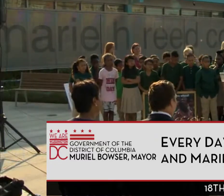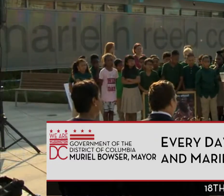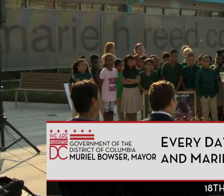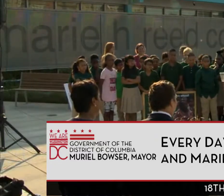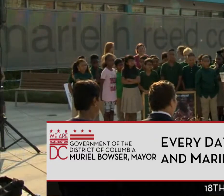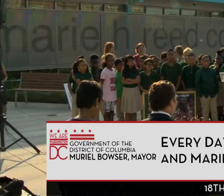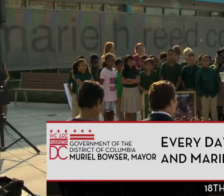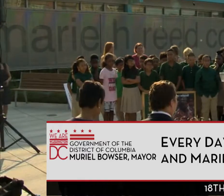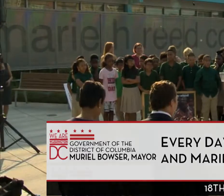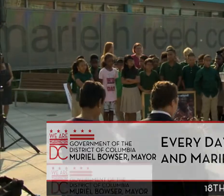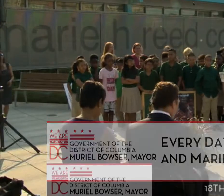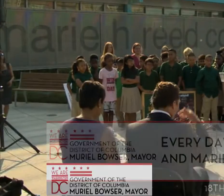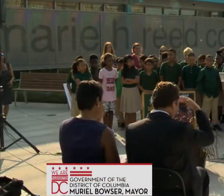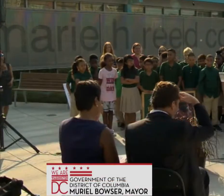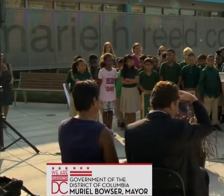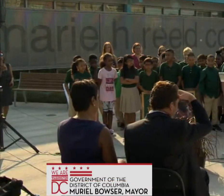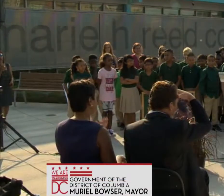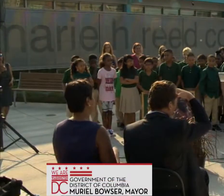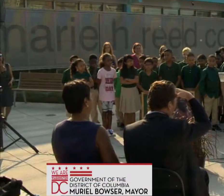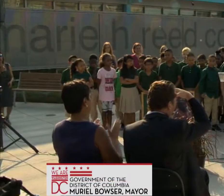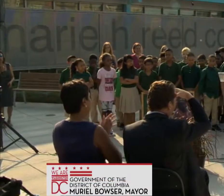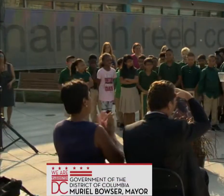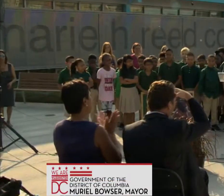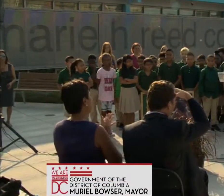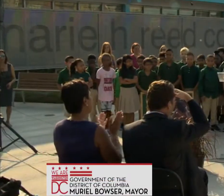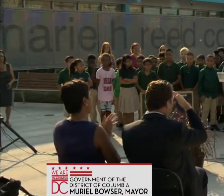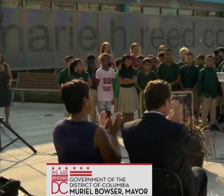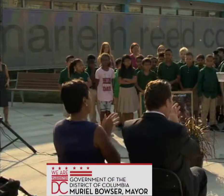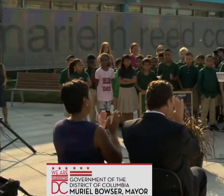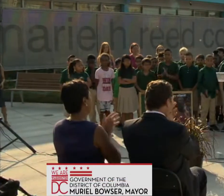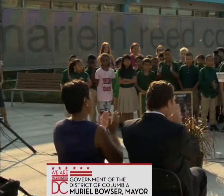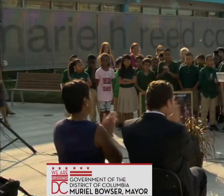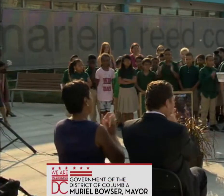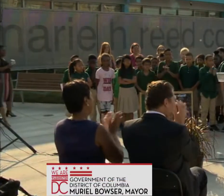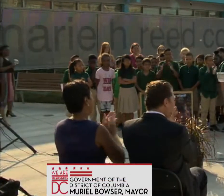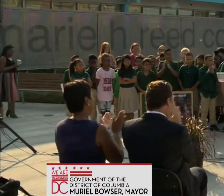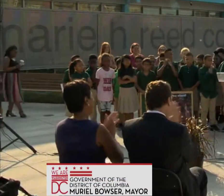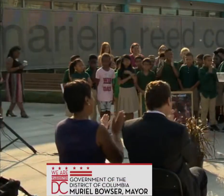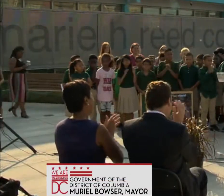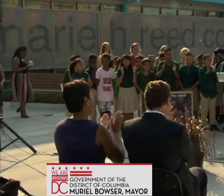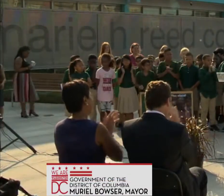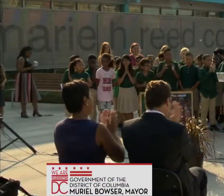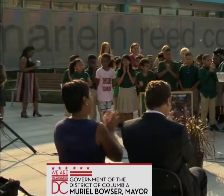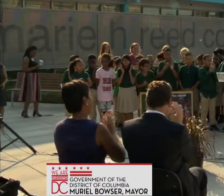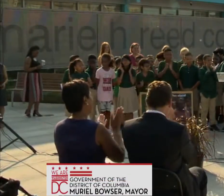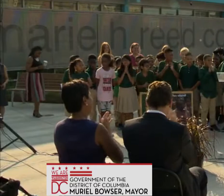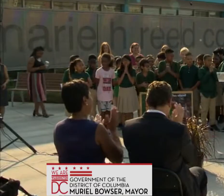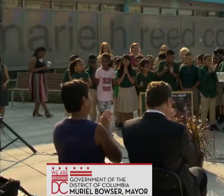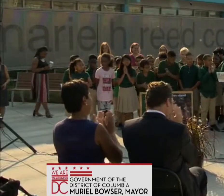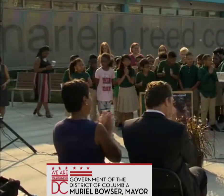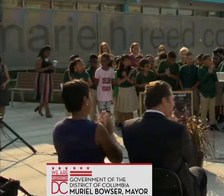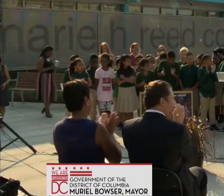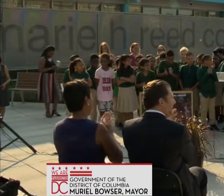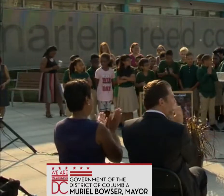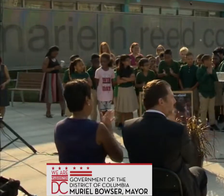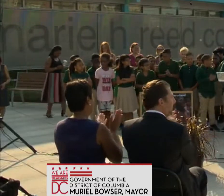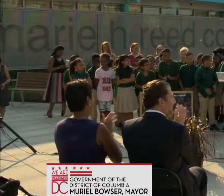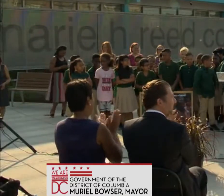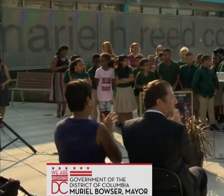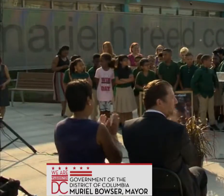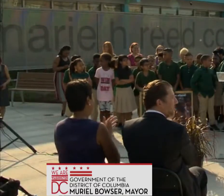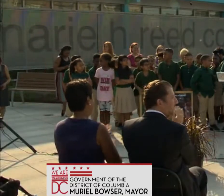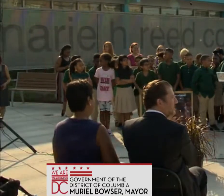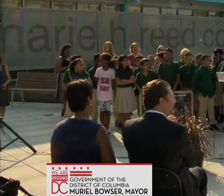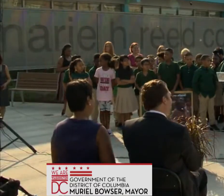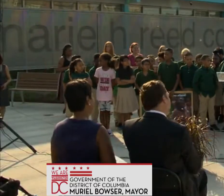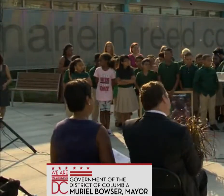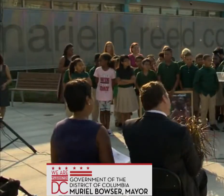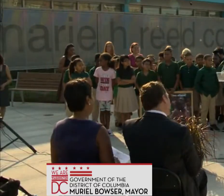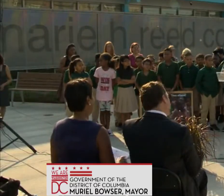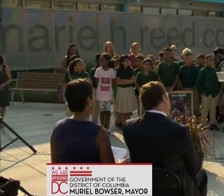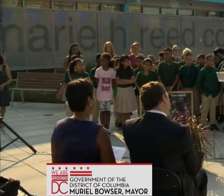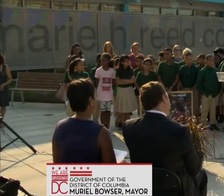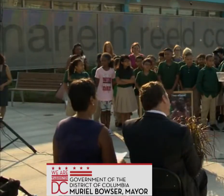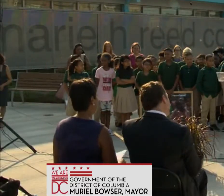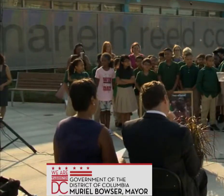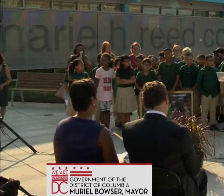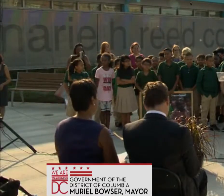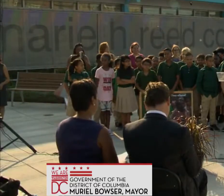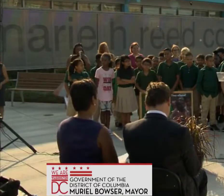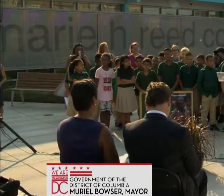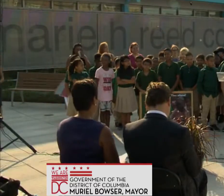principal here at Murray Reed elementary school Murray Reed is a great many